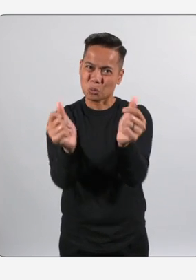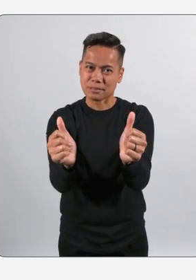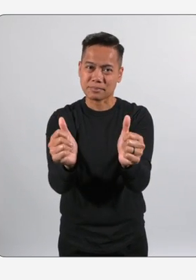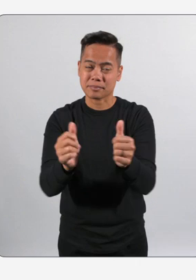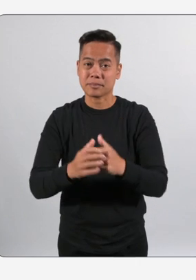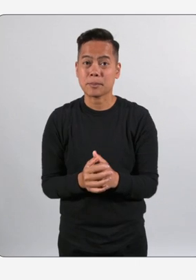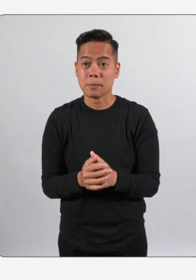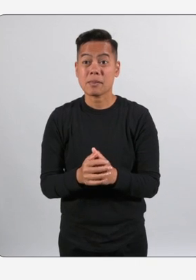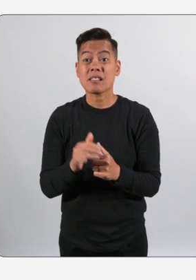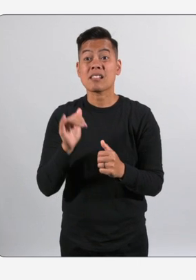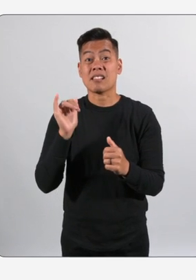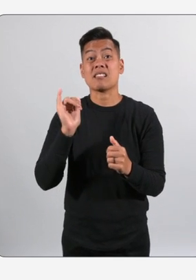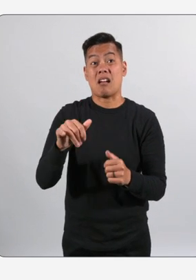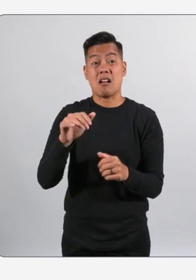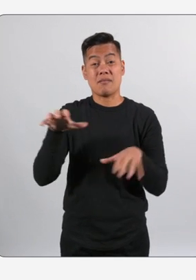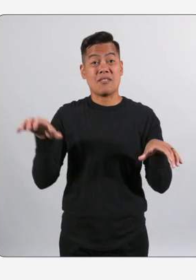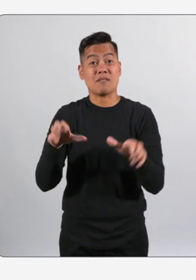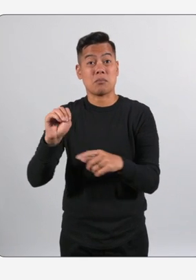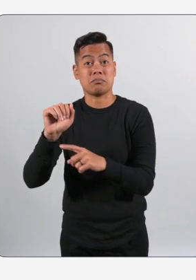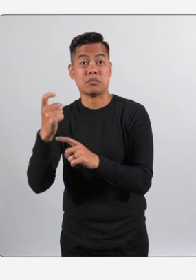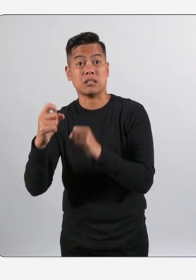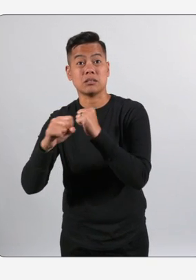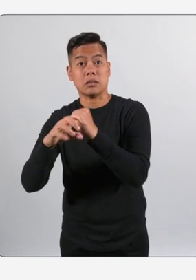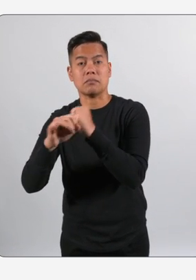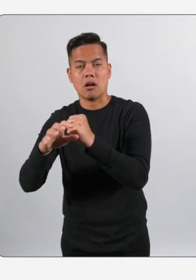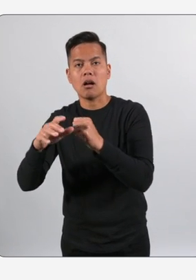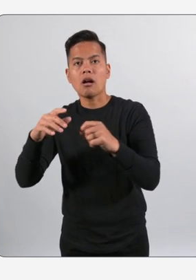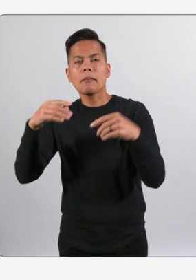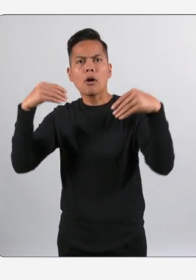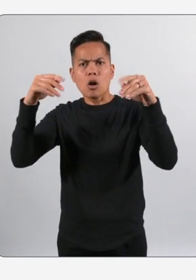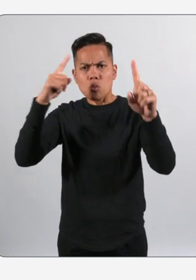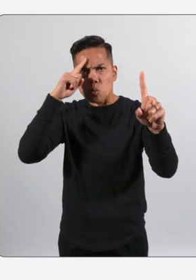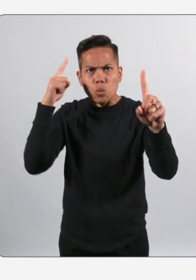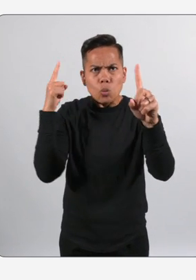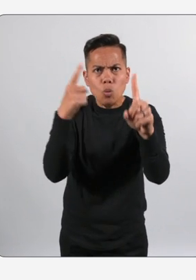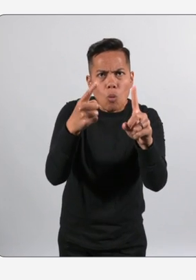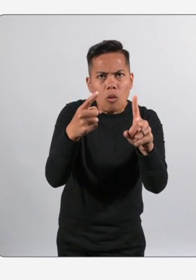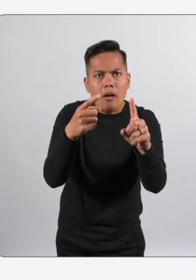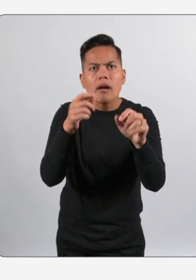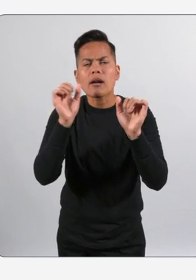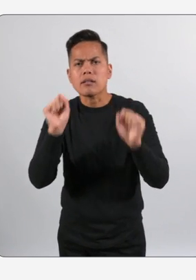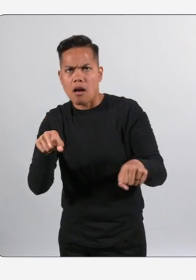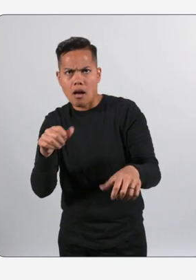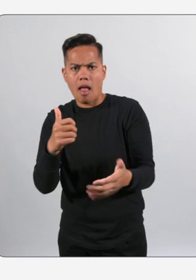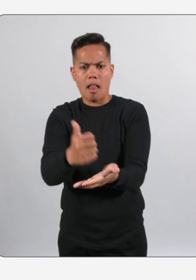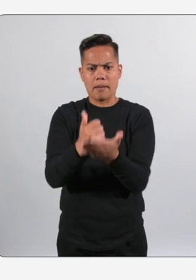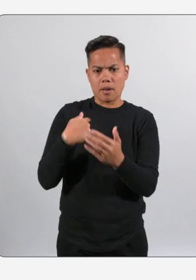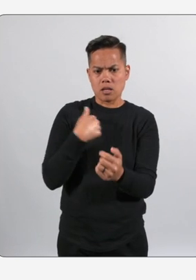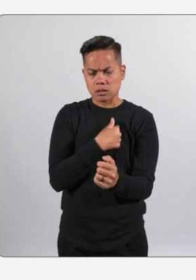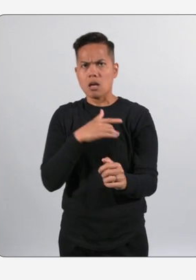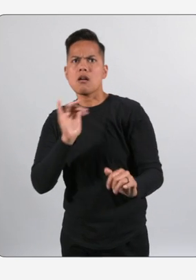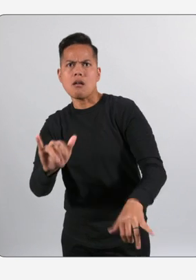Performance Max campaigns, tell us your marketing goal, and we take the guesswork and the hard work out of finding new